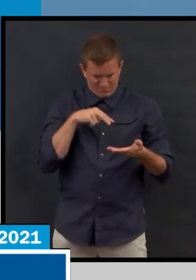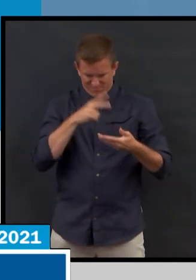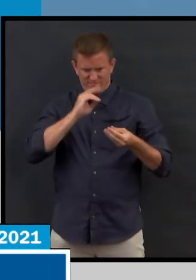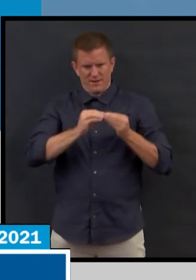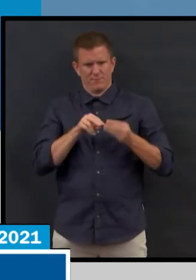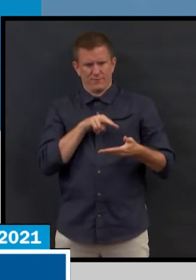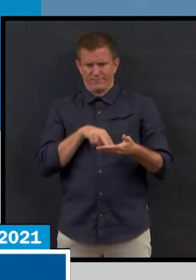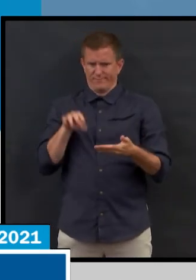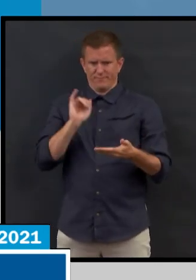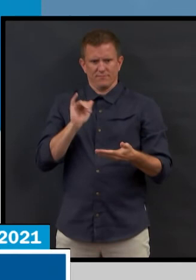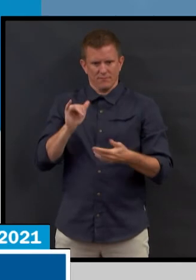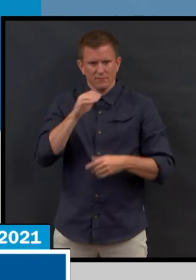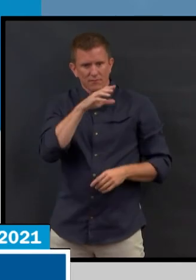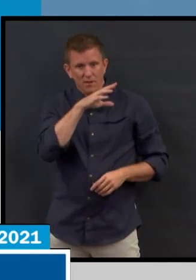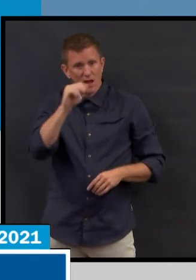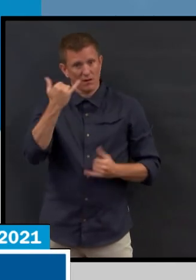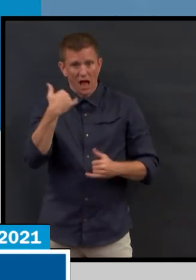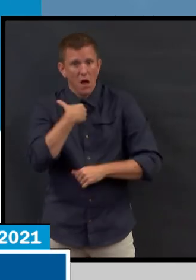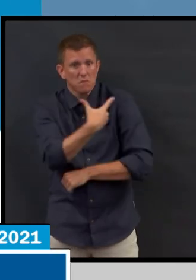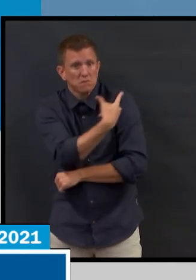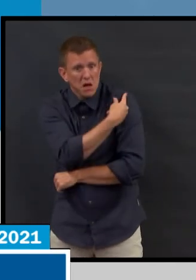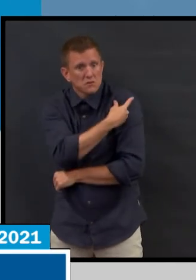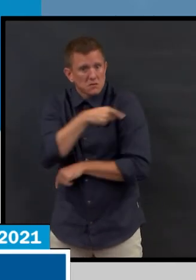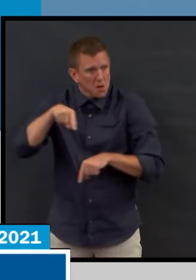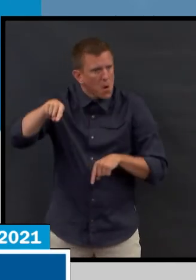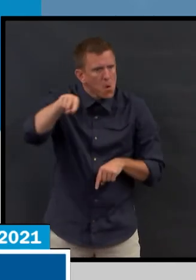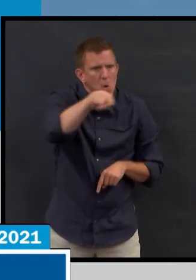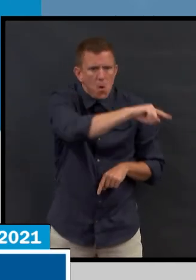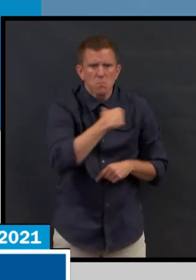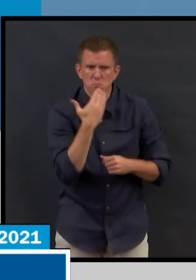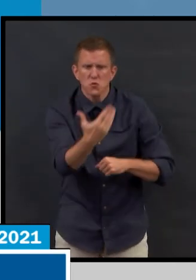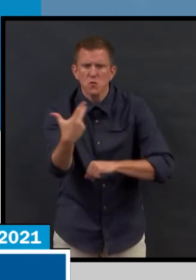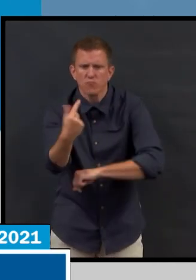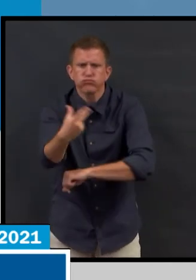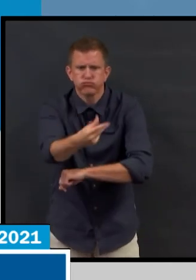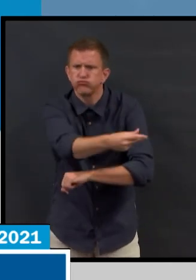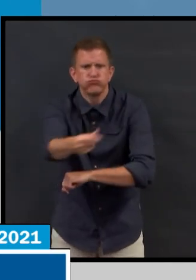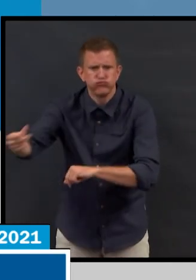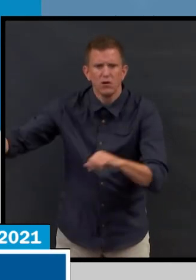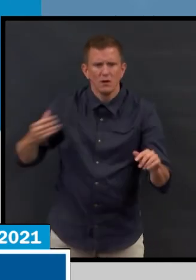rate case rates rising particularly with those who were unvaccinated and one way to move was to want